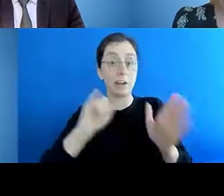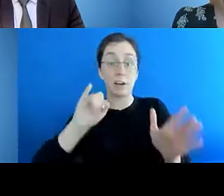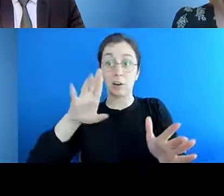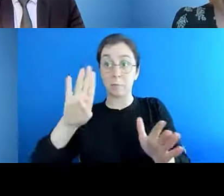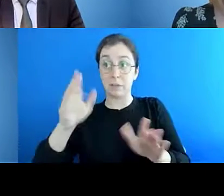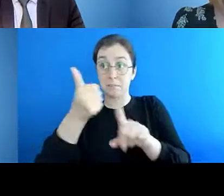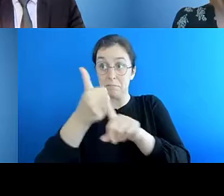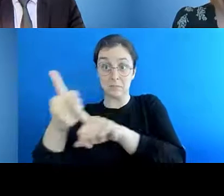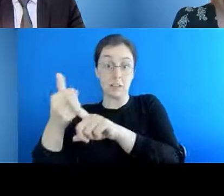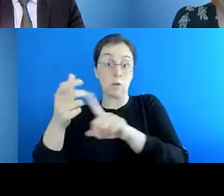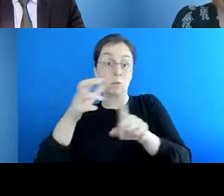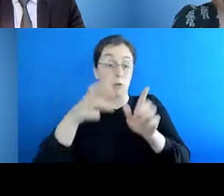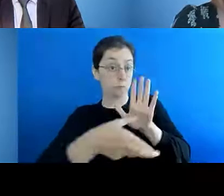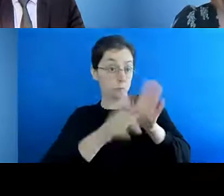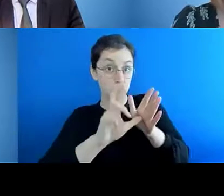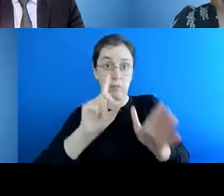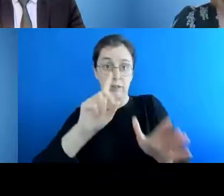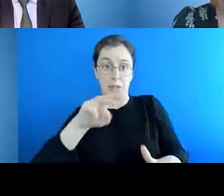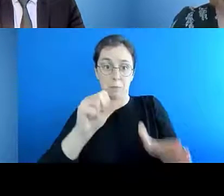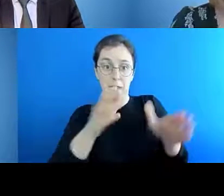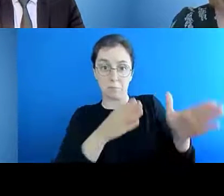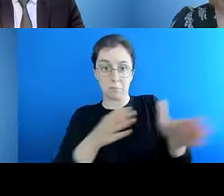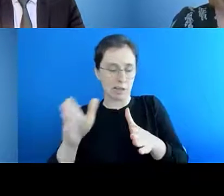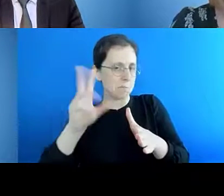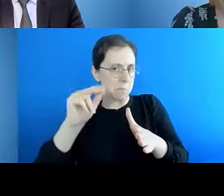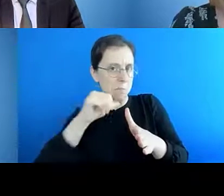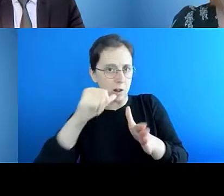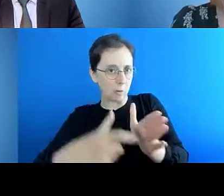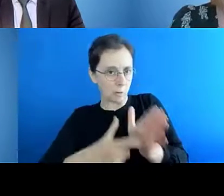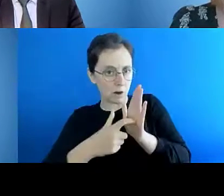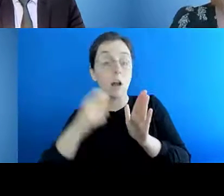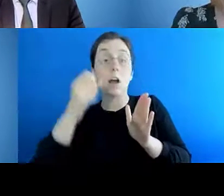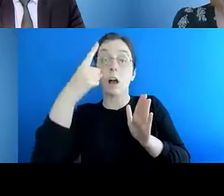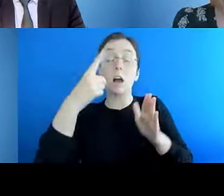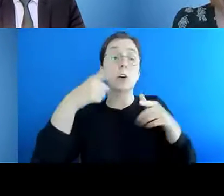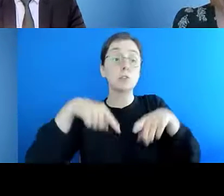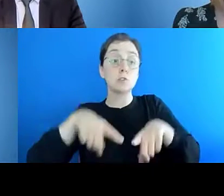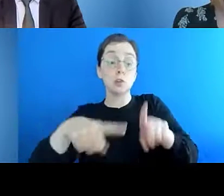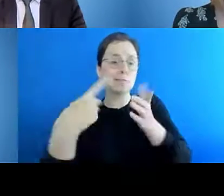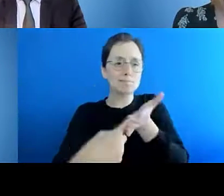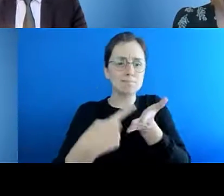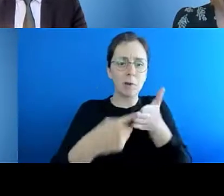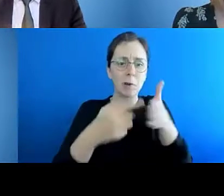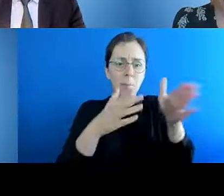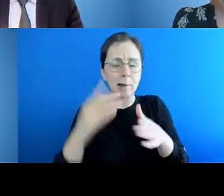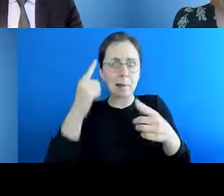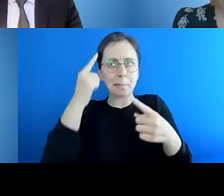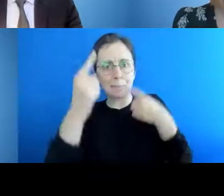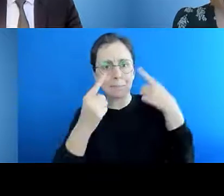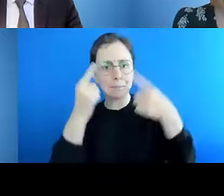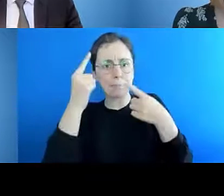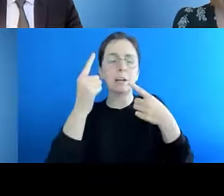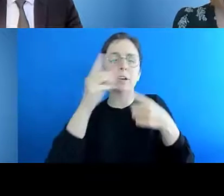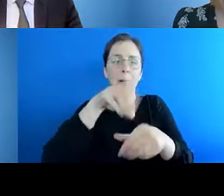but certainly part of the discussion of the plan will include consideration that limitations to data sharing,